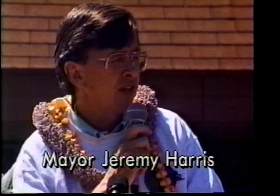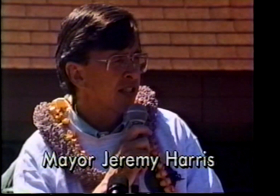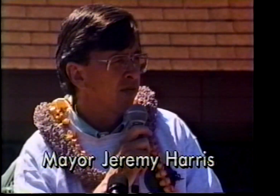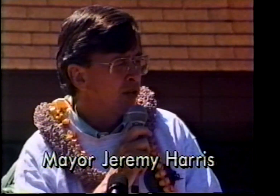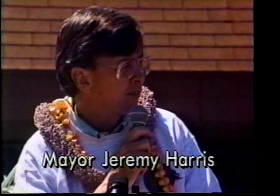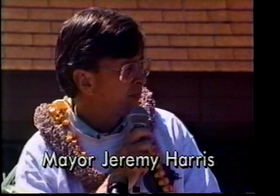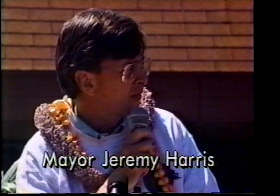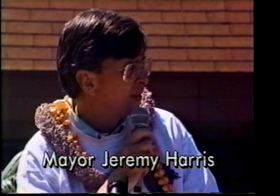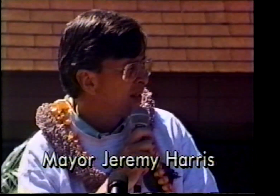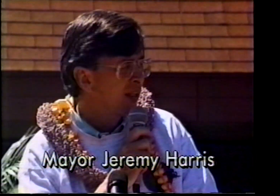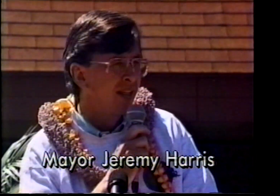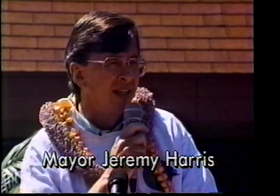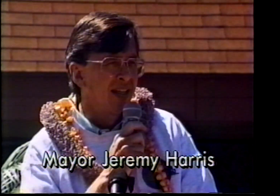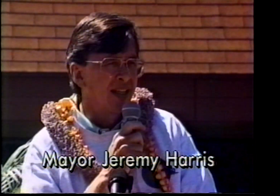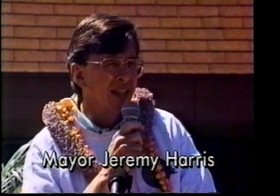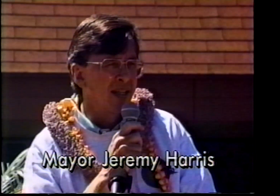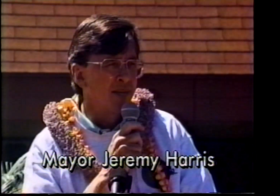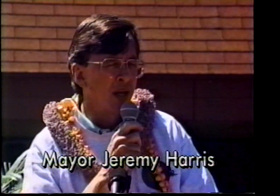festival.